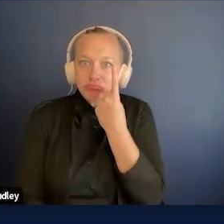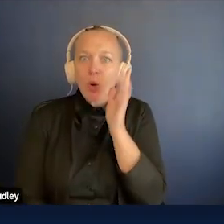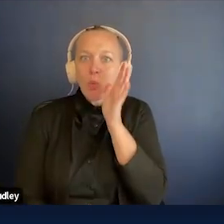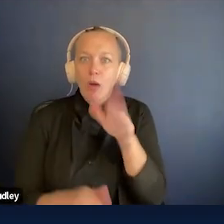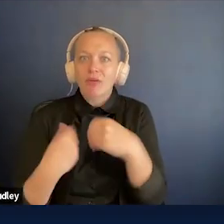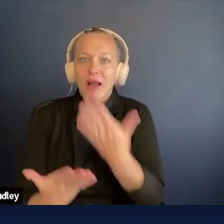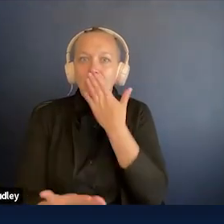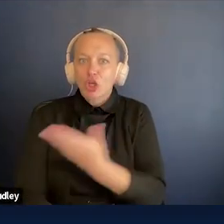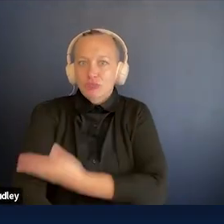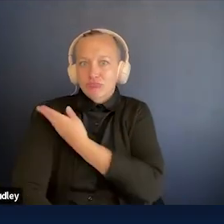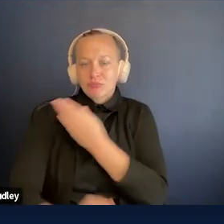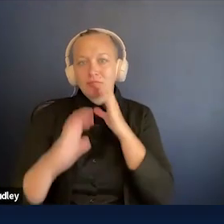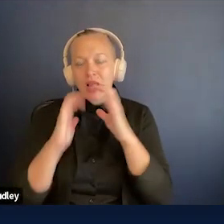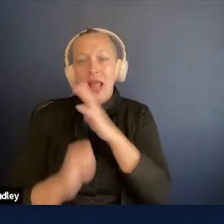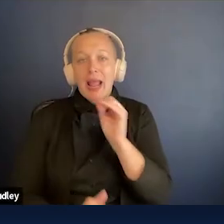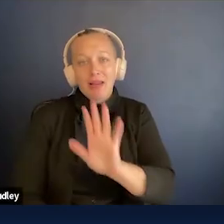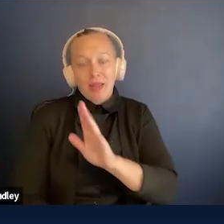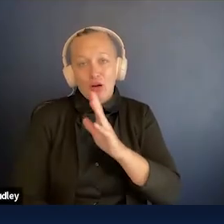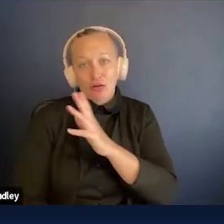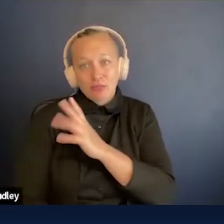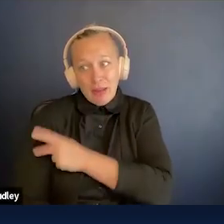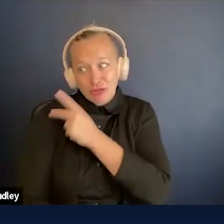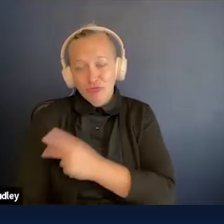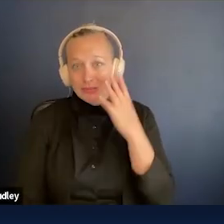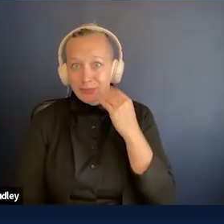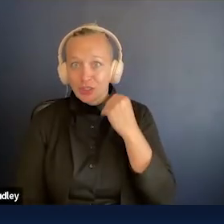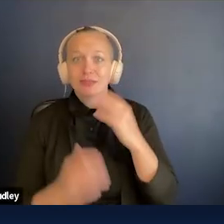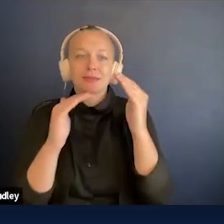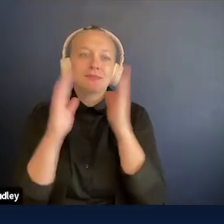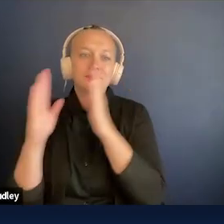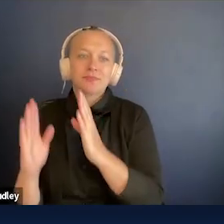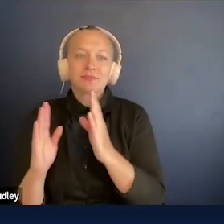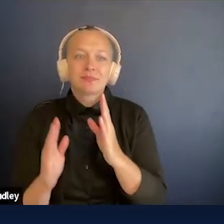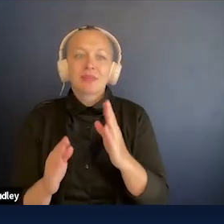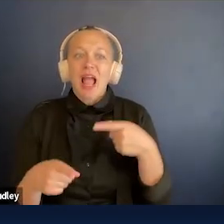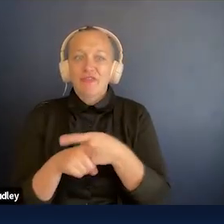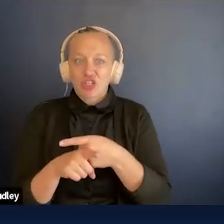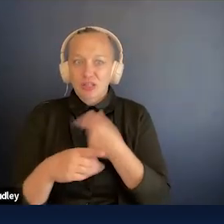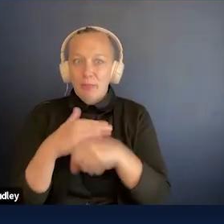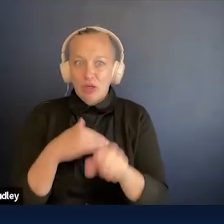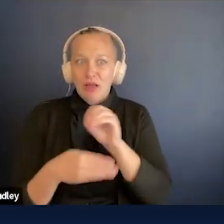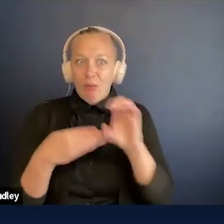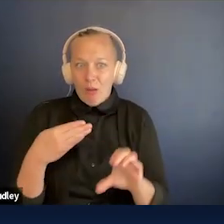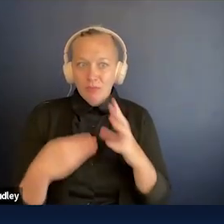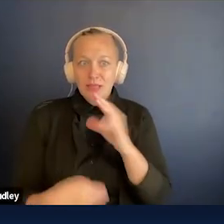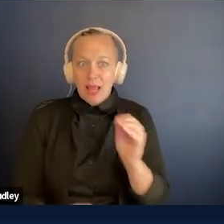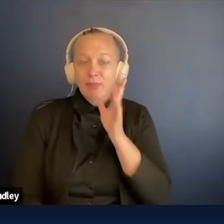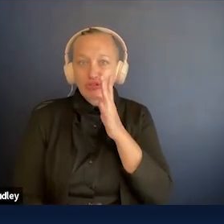And then moving on, the average birth outcomes in maternal care. Some studies did indicate higher risk of adverse pregnancy.